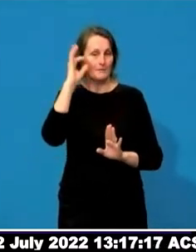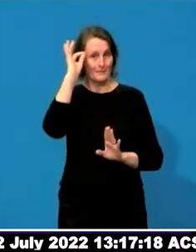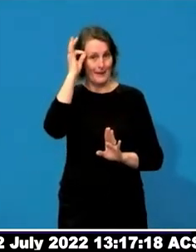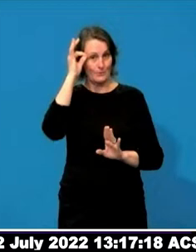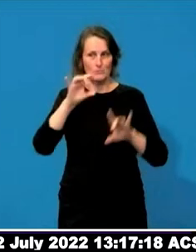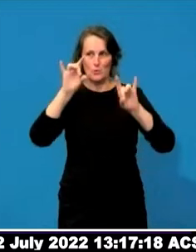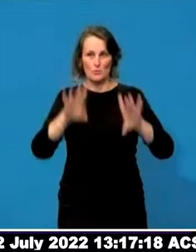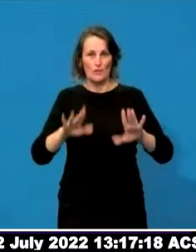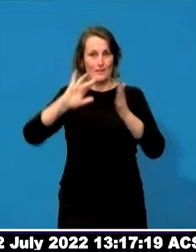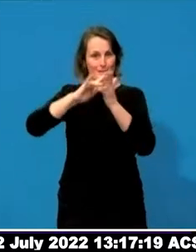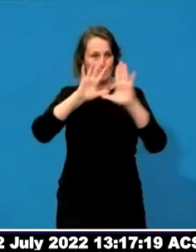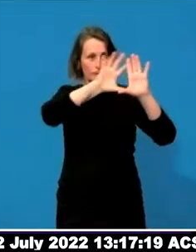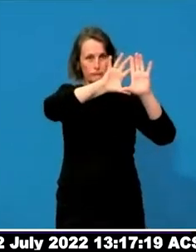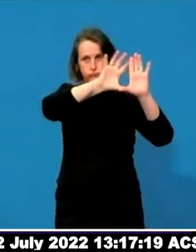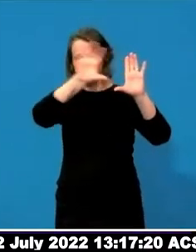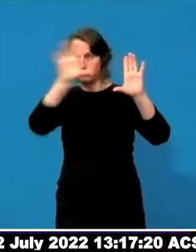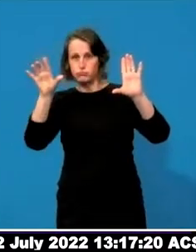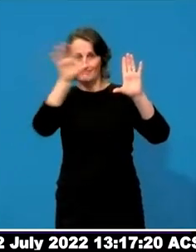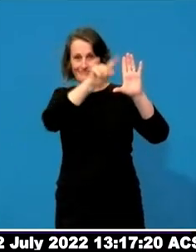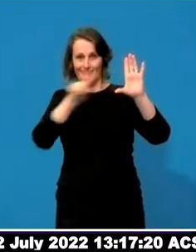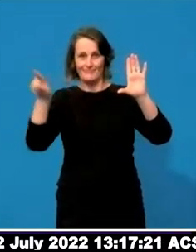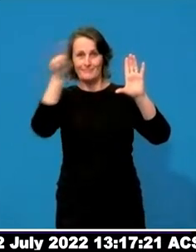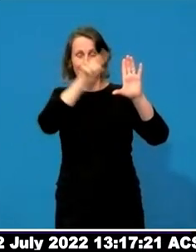the three local languages spoken on the NPY Lands.